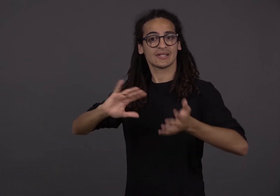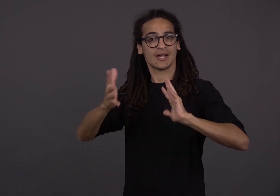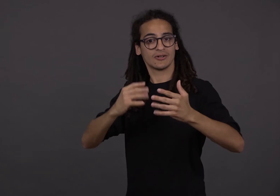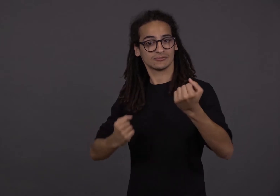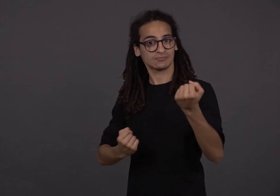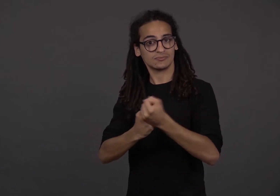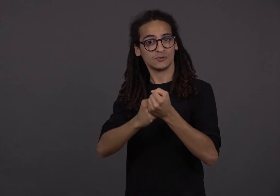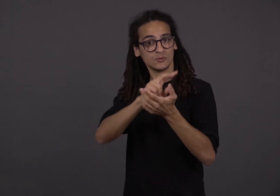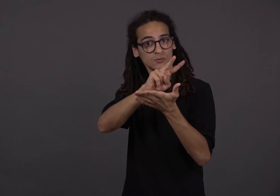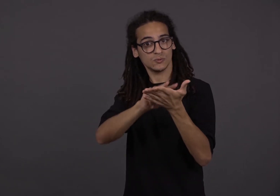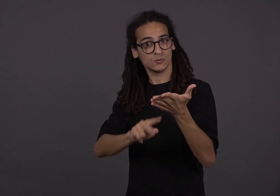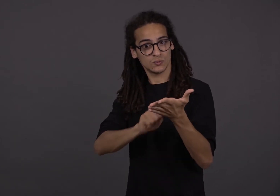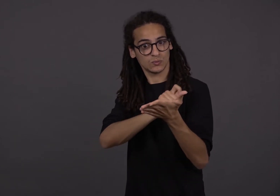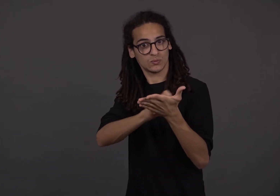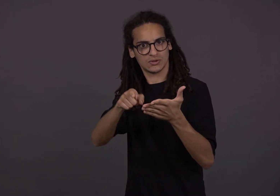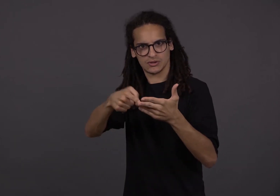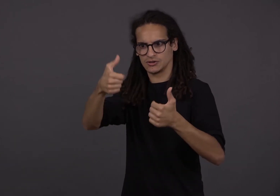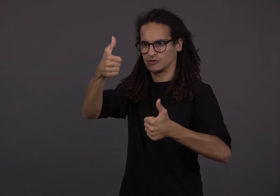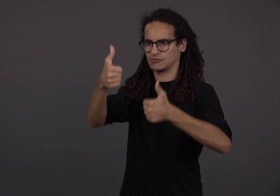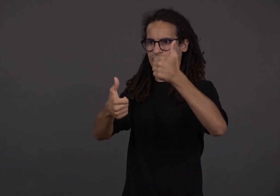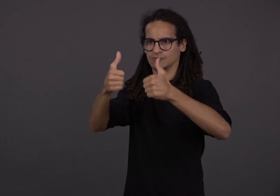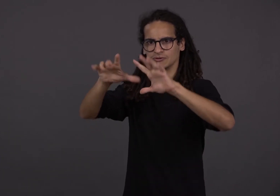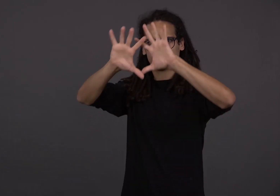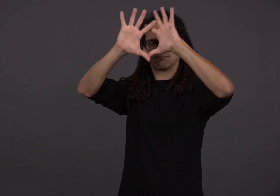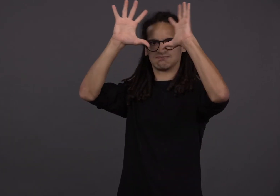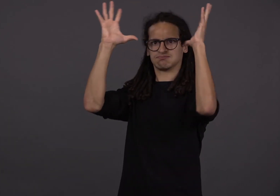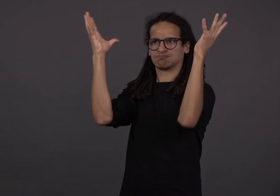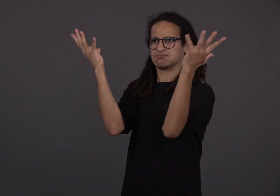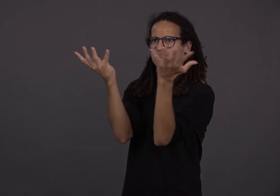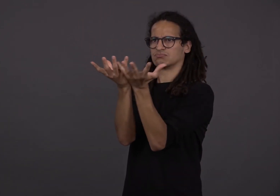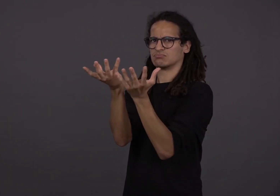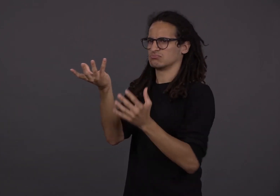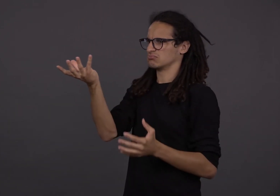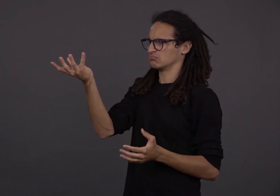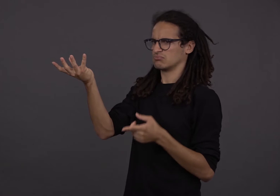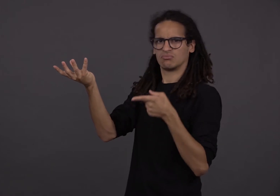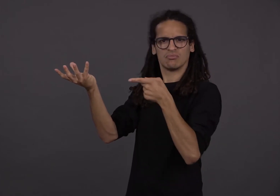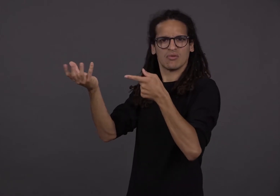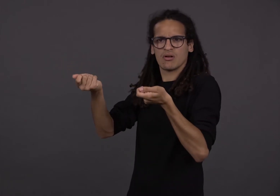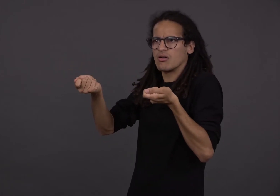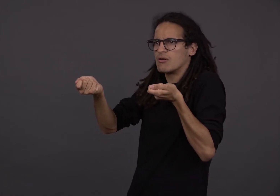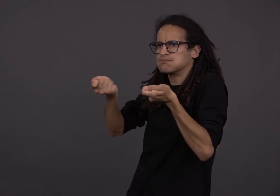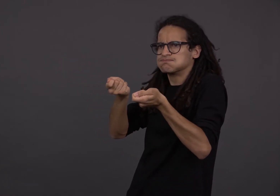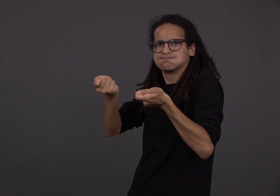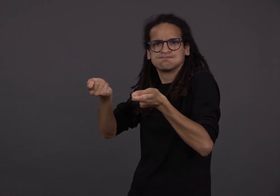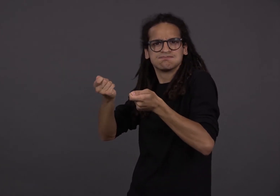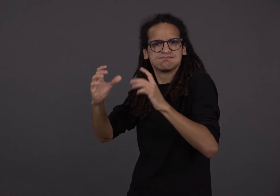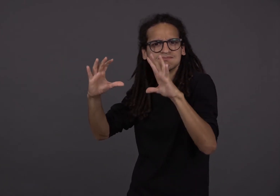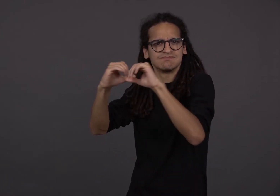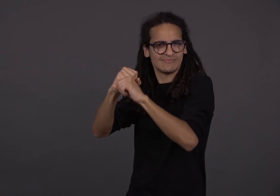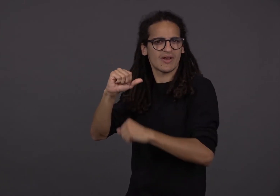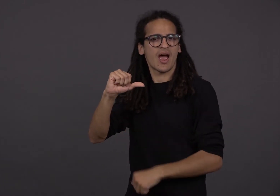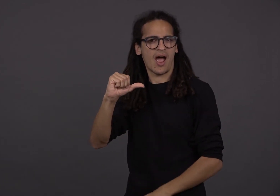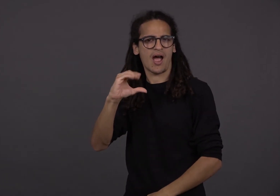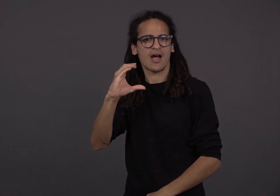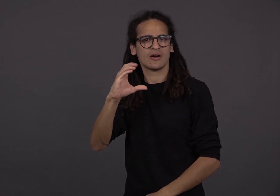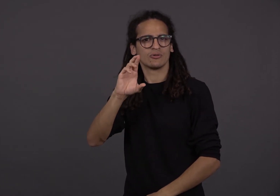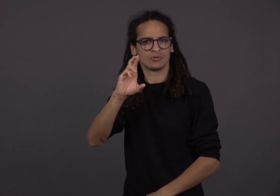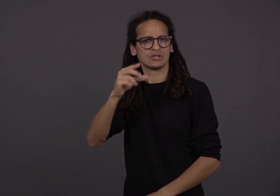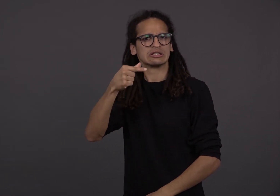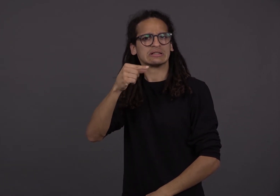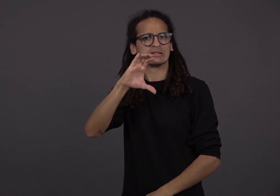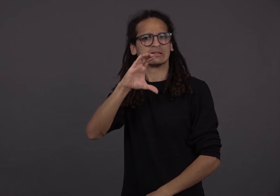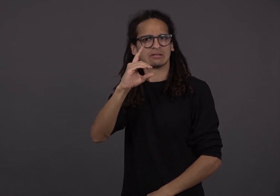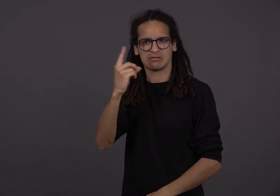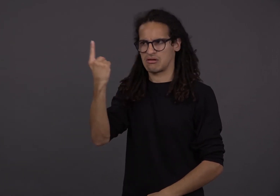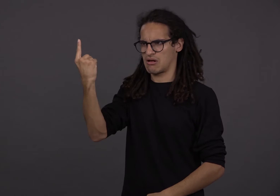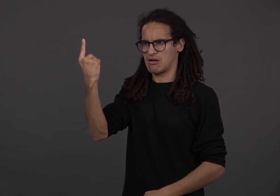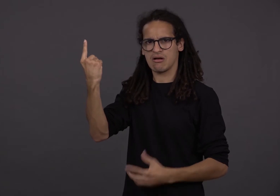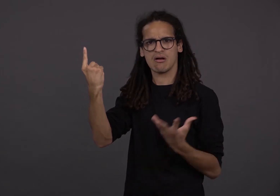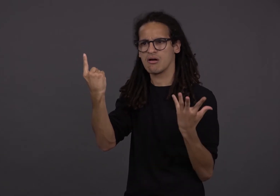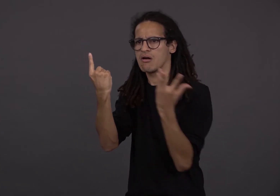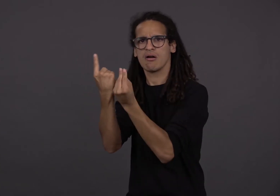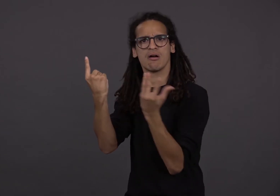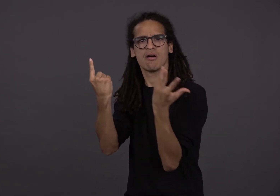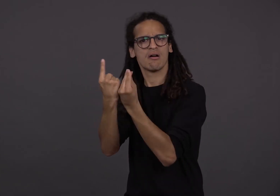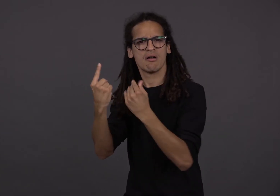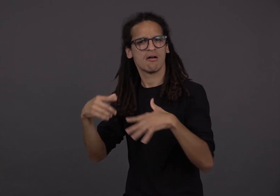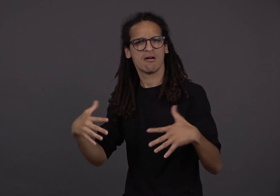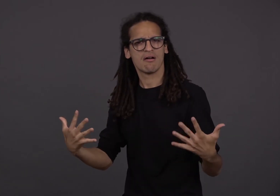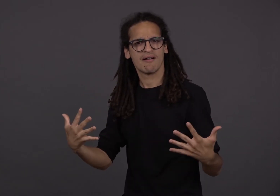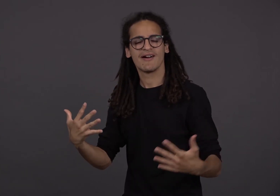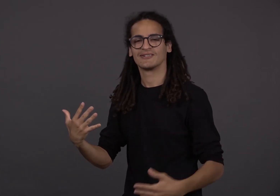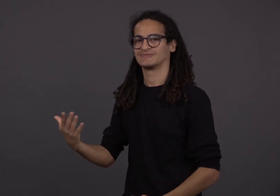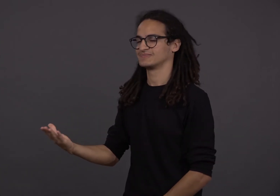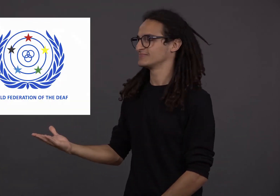The Sign On For Literacy competition is led by ACR GCD in collaboration with the